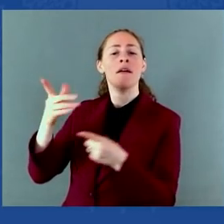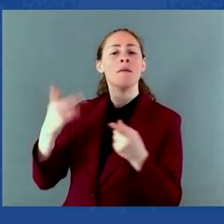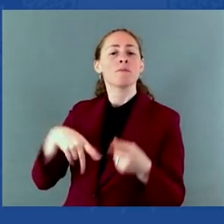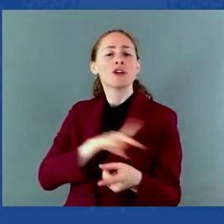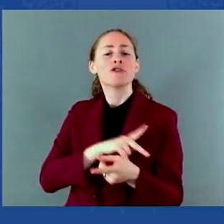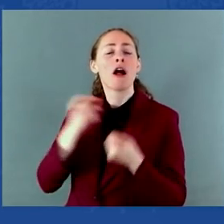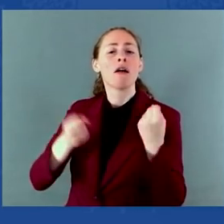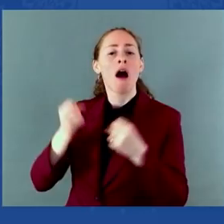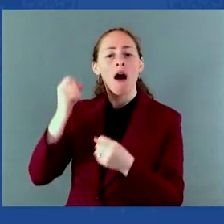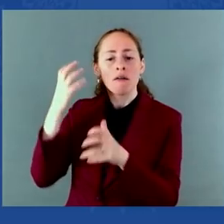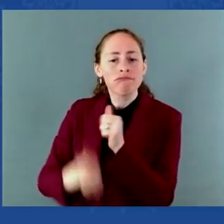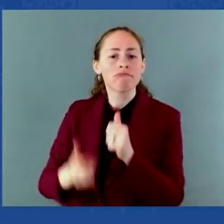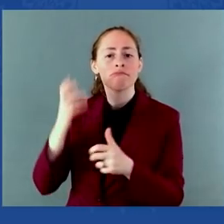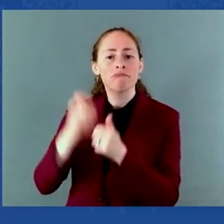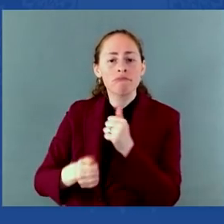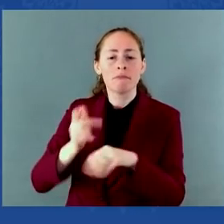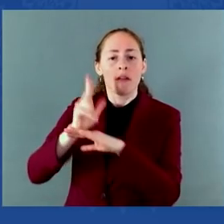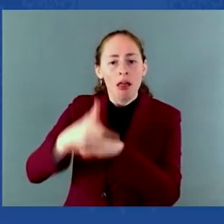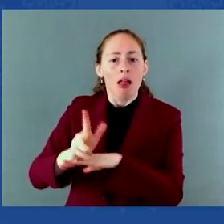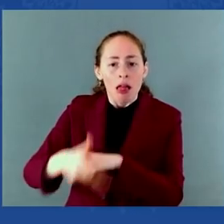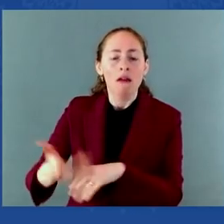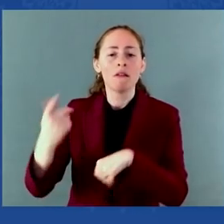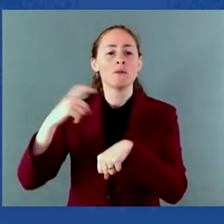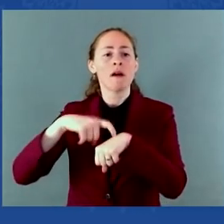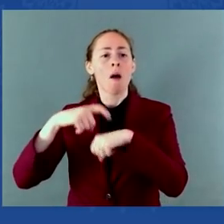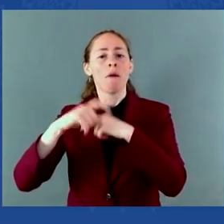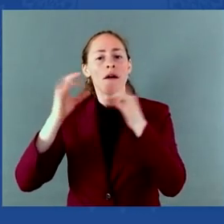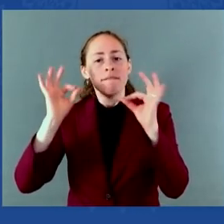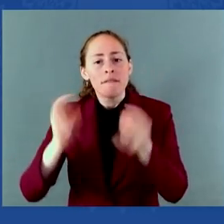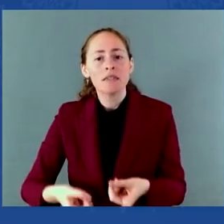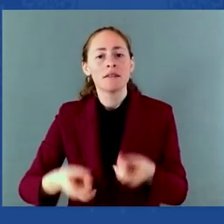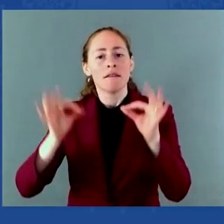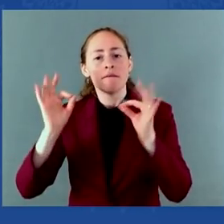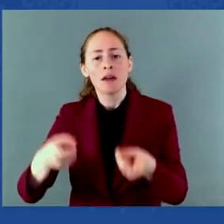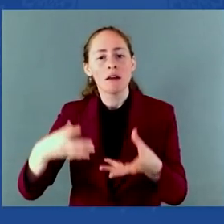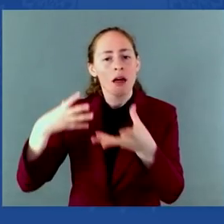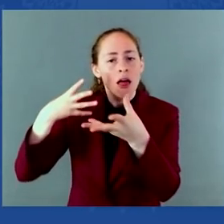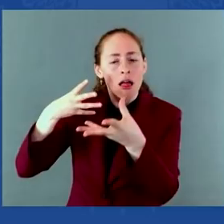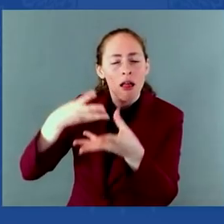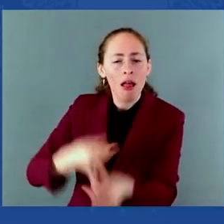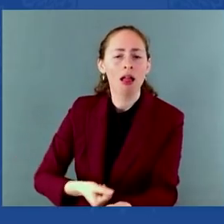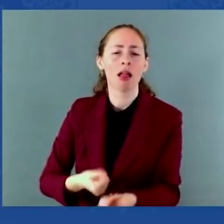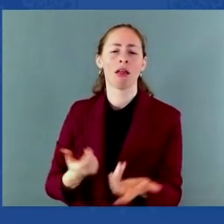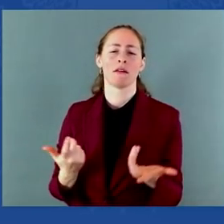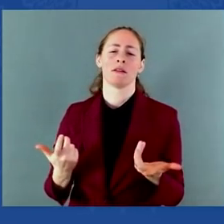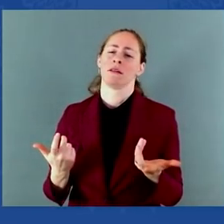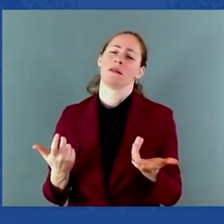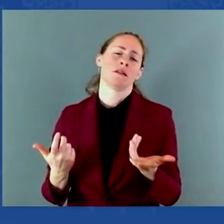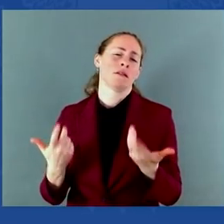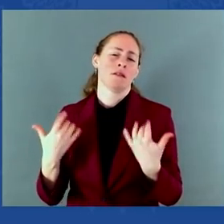That's $476 in hidden tax on New Hampshire drivers as a result of the deteriorating infrastructure.